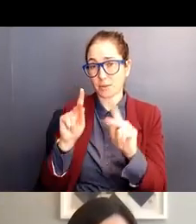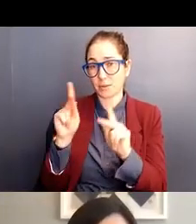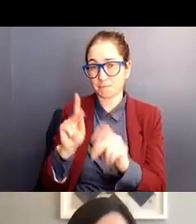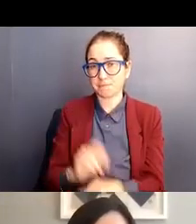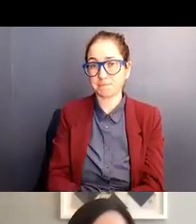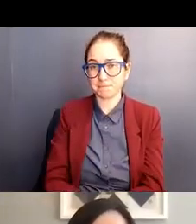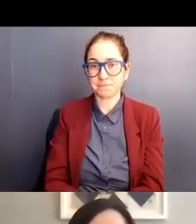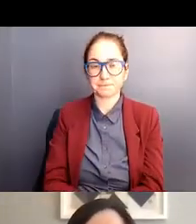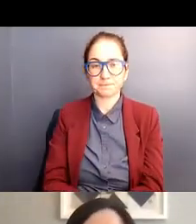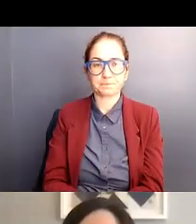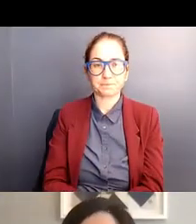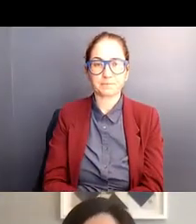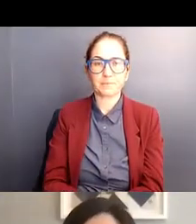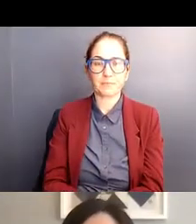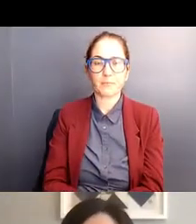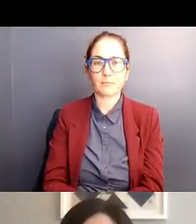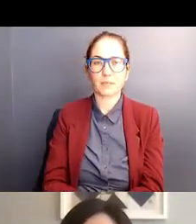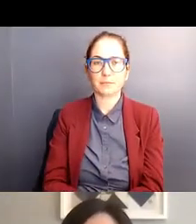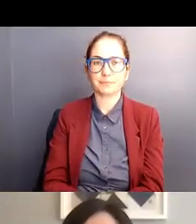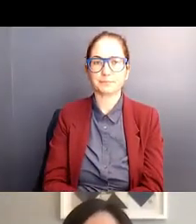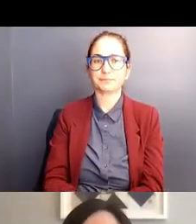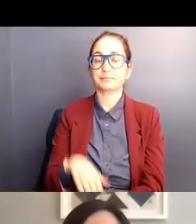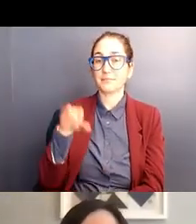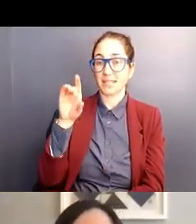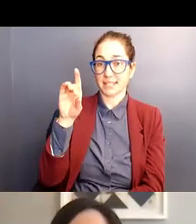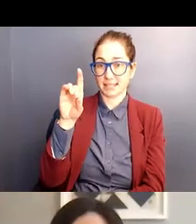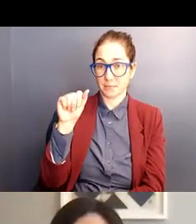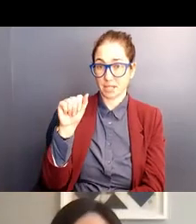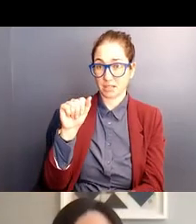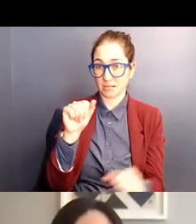The prevalence of disability is also something really